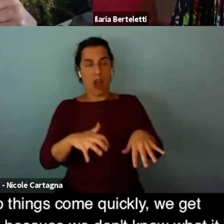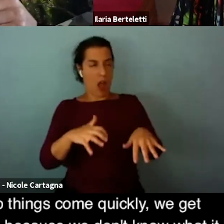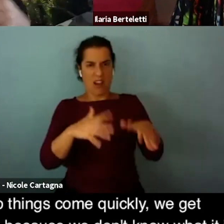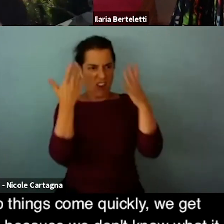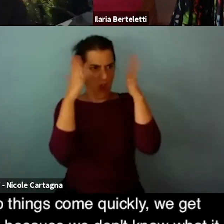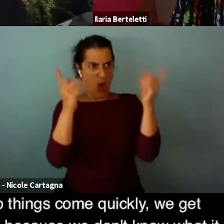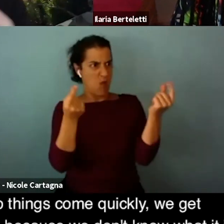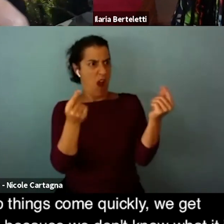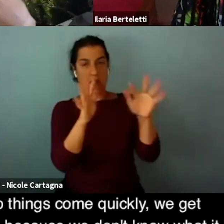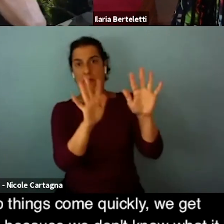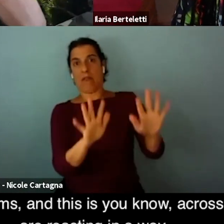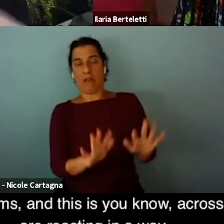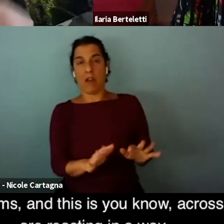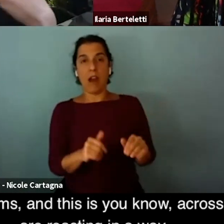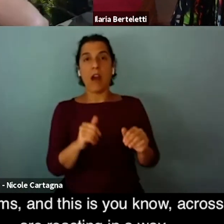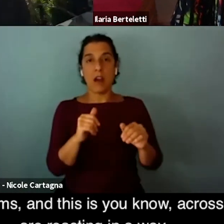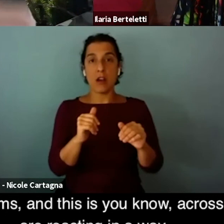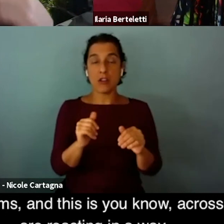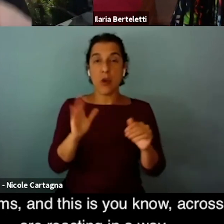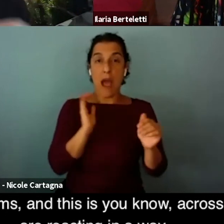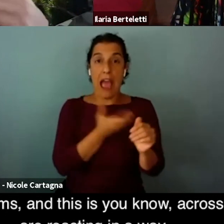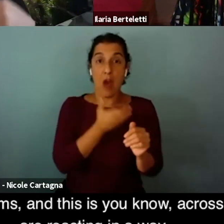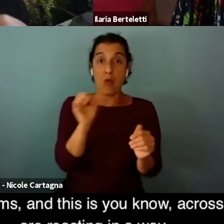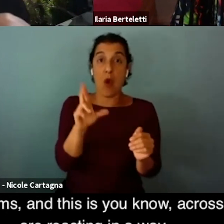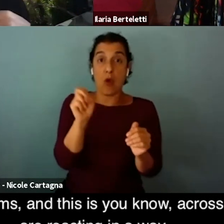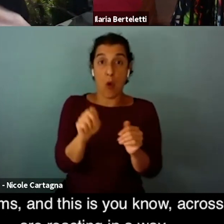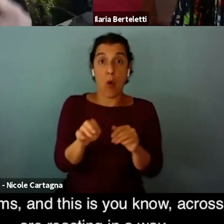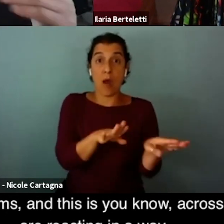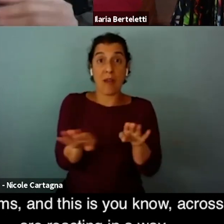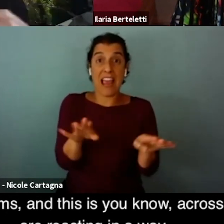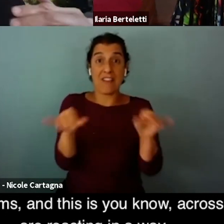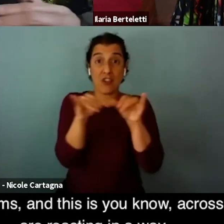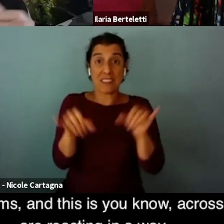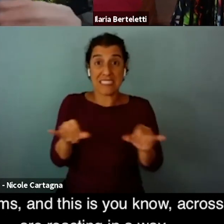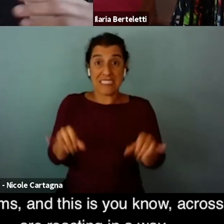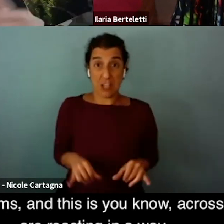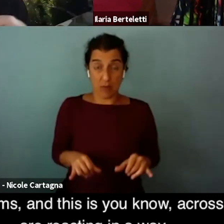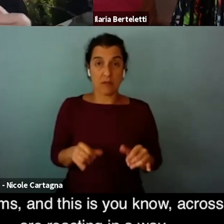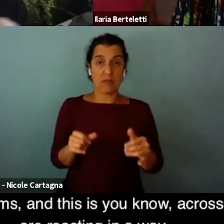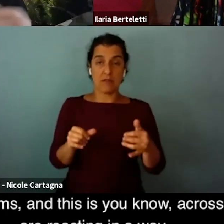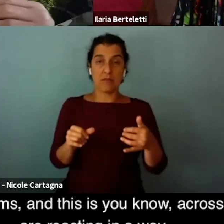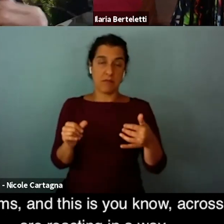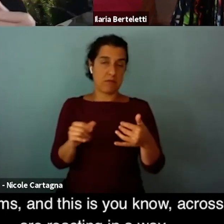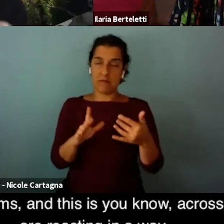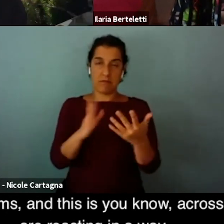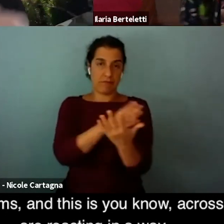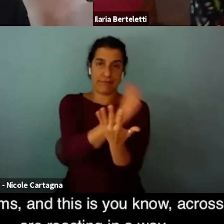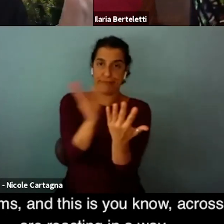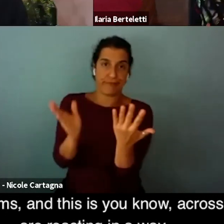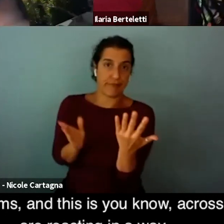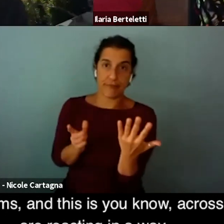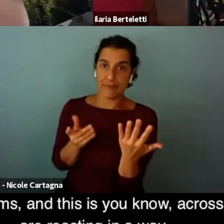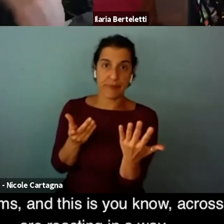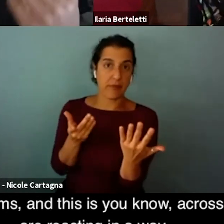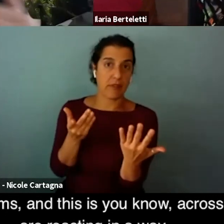and so our core behavioral systems and this is you know across the you know mammals for